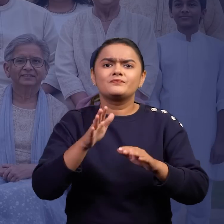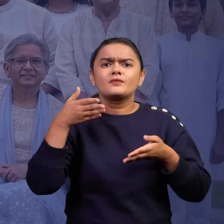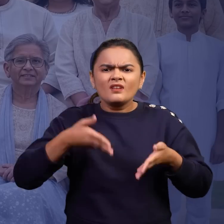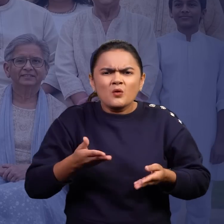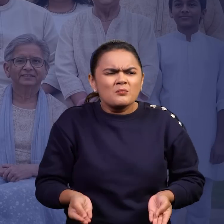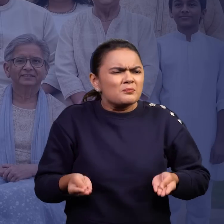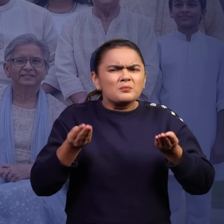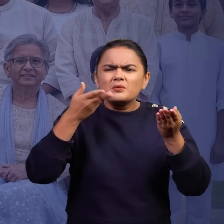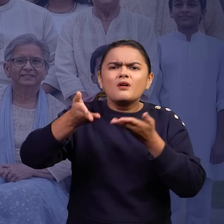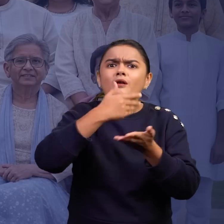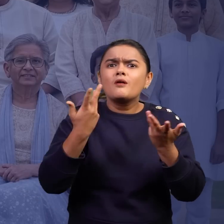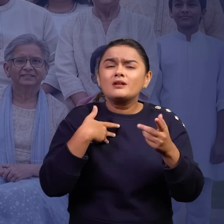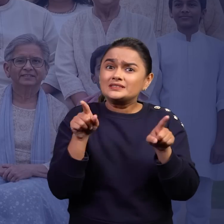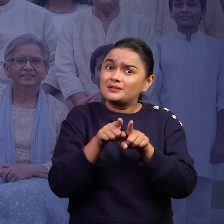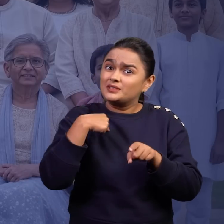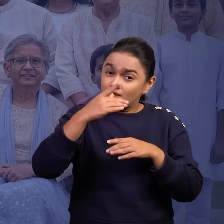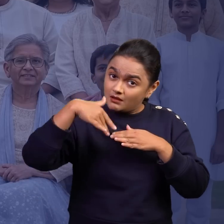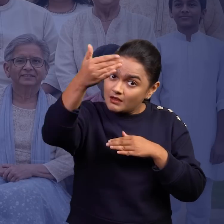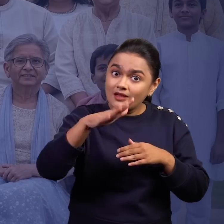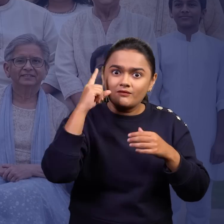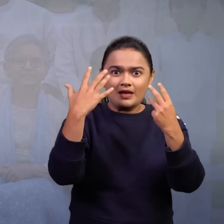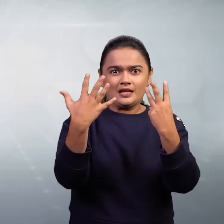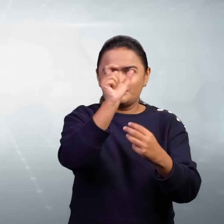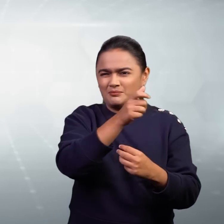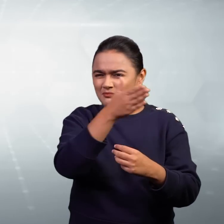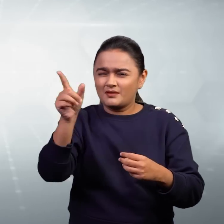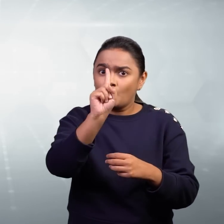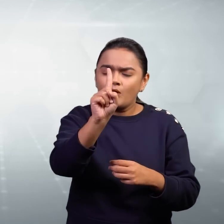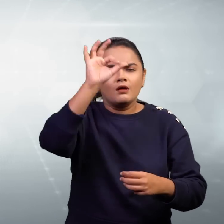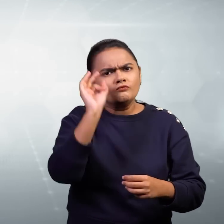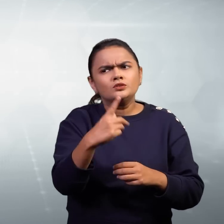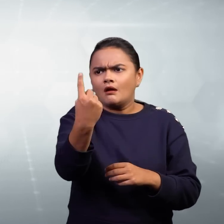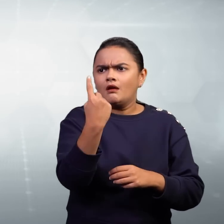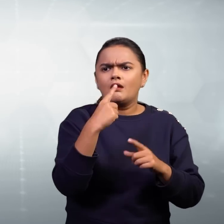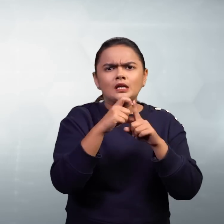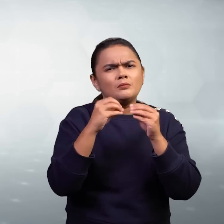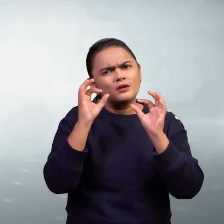But why are there so many diabetic cases? Like I said, in the future, 1 in 8 people will have diabetes. Why so?